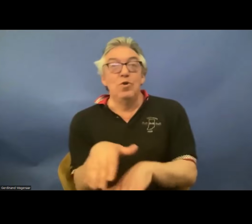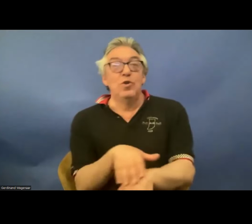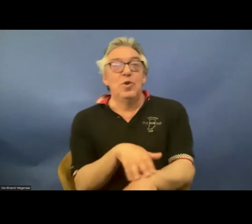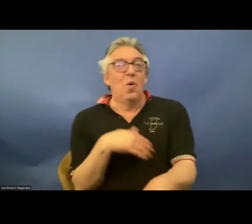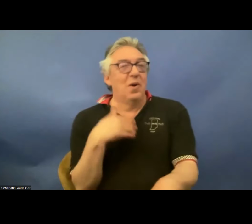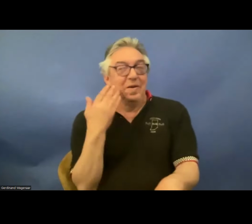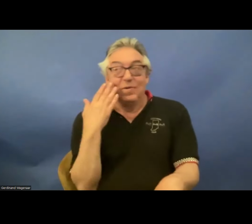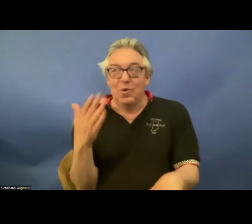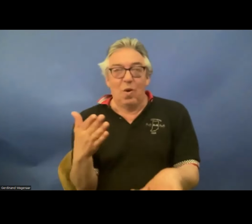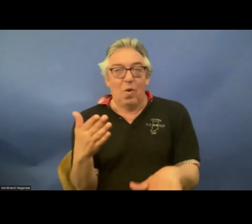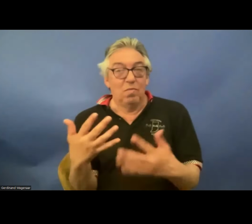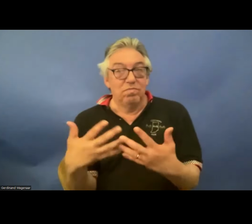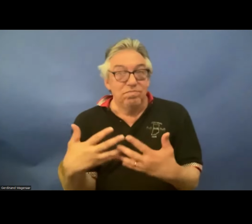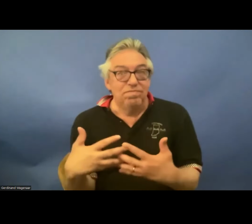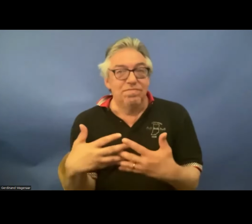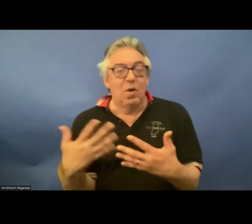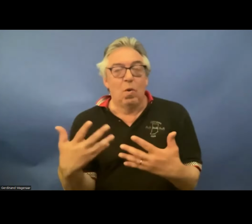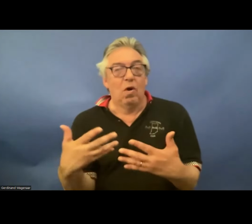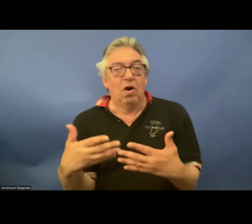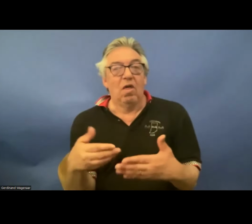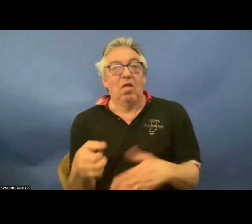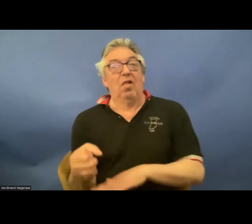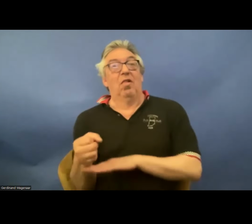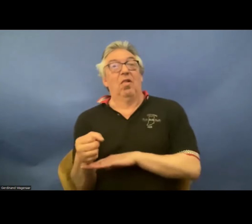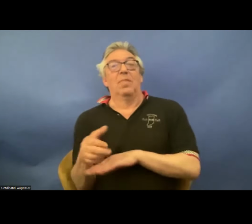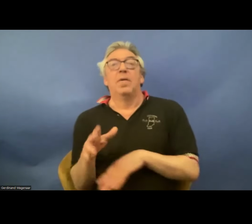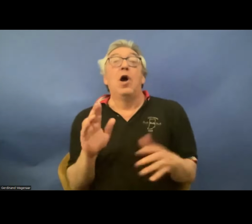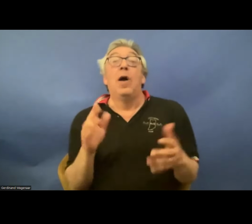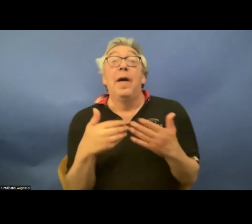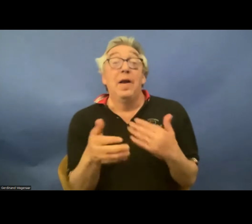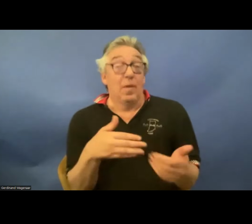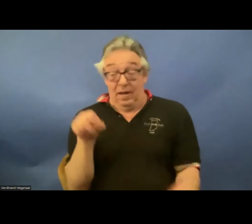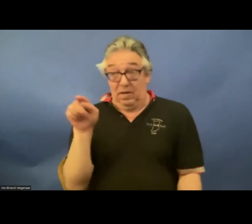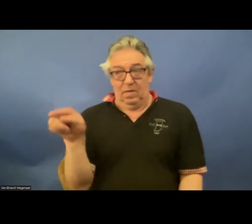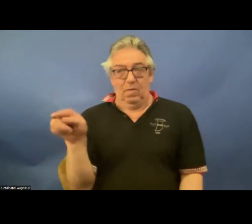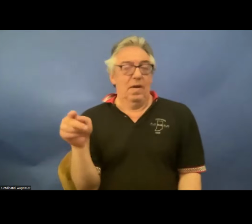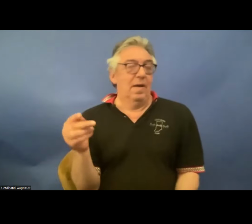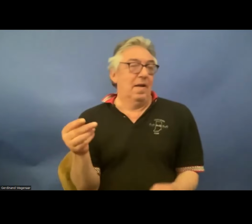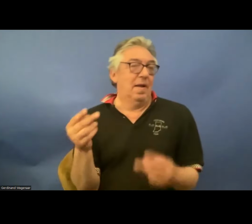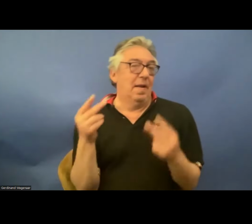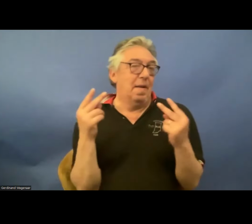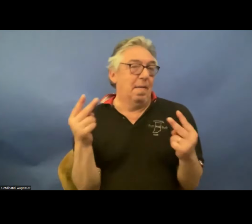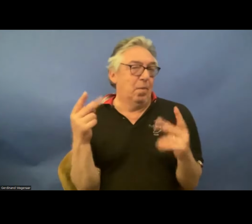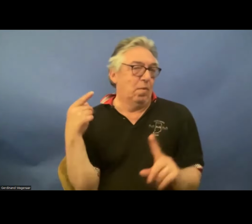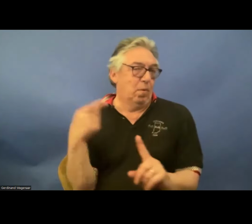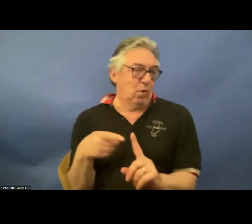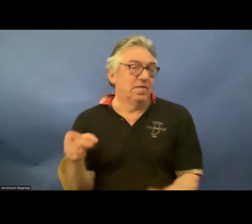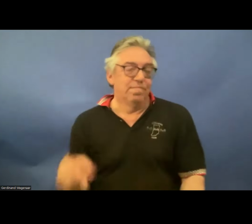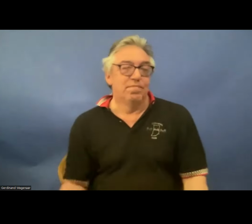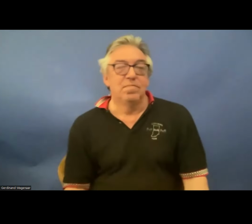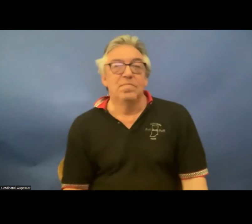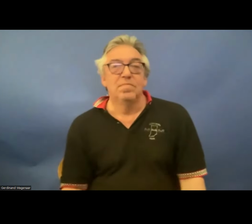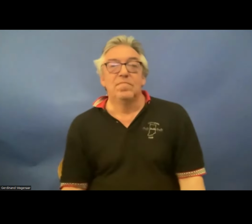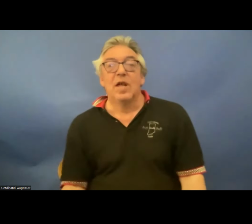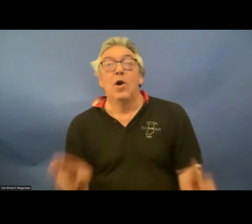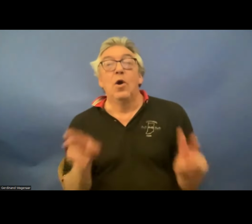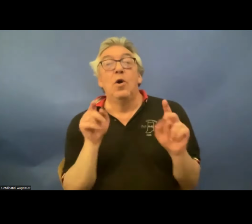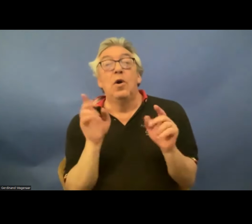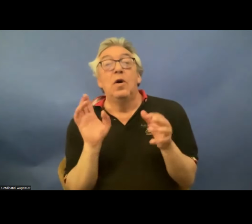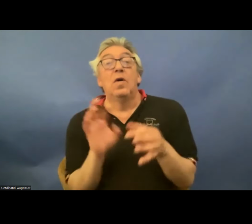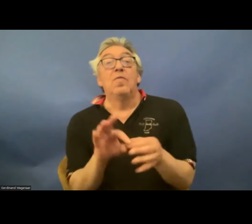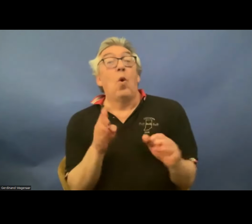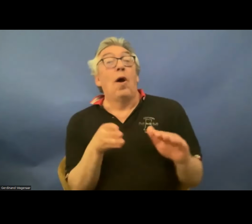And that is a help for us to share information and exchange among this very informal group.